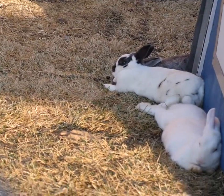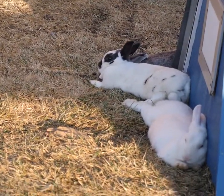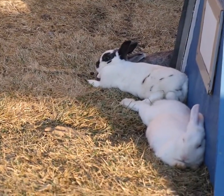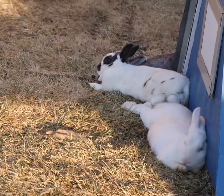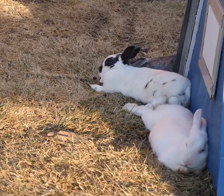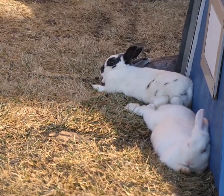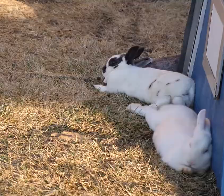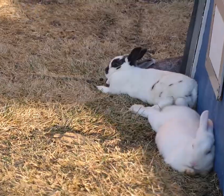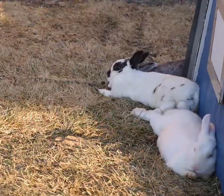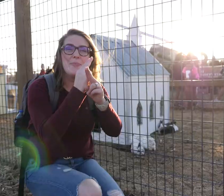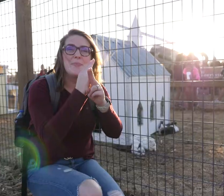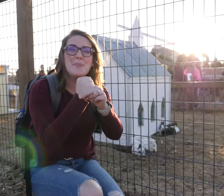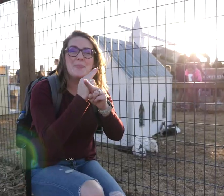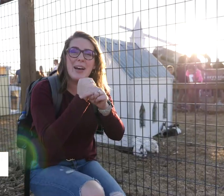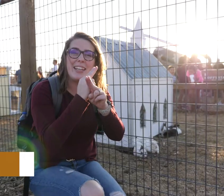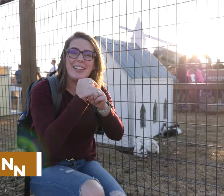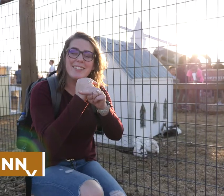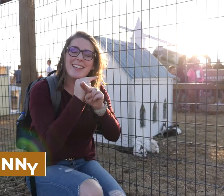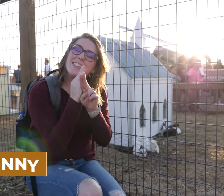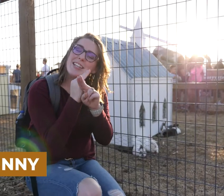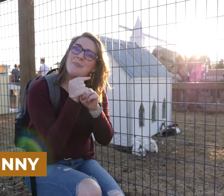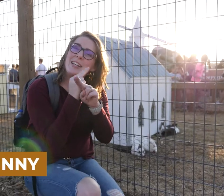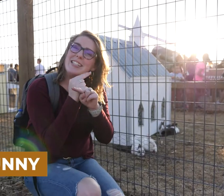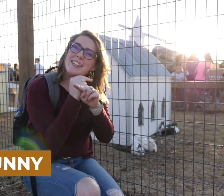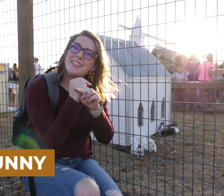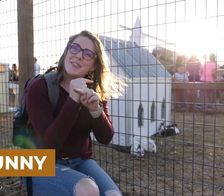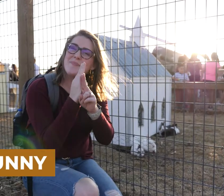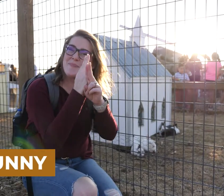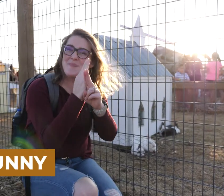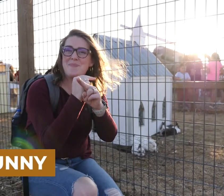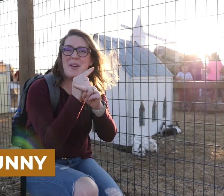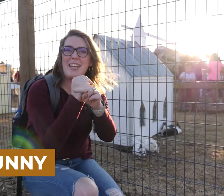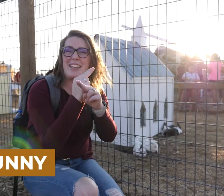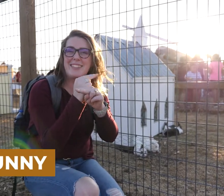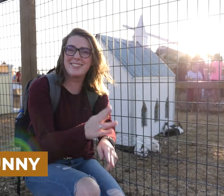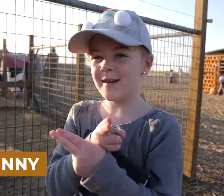BUNNY It's like the bunny's ears. BUNNY BUNNY